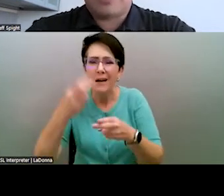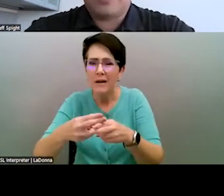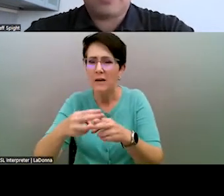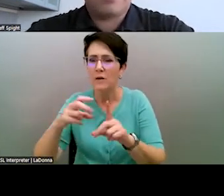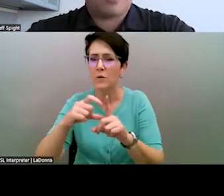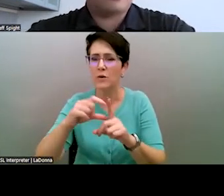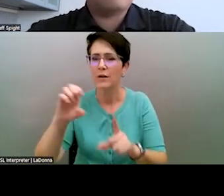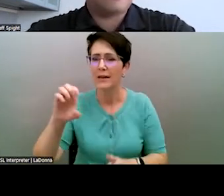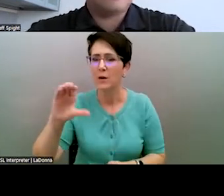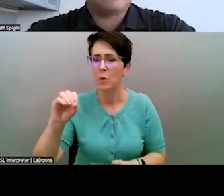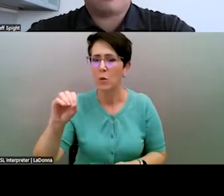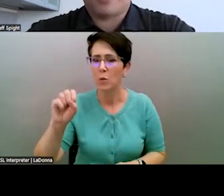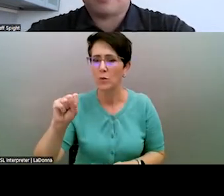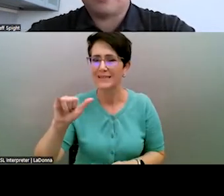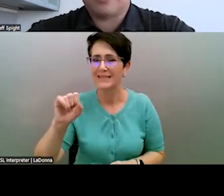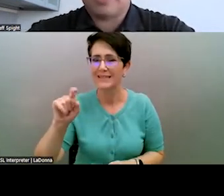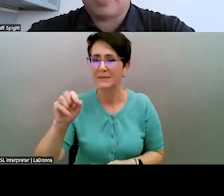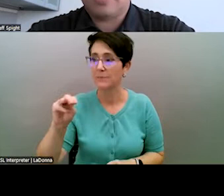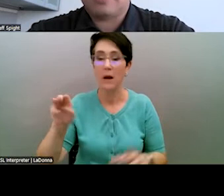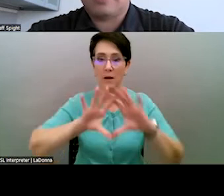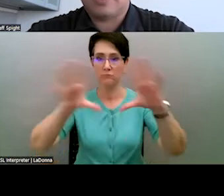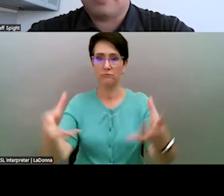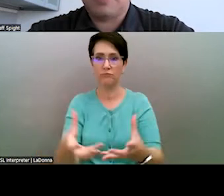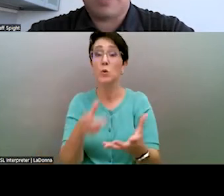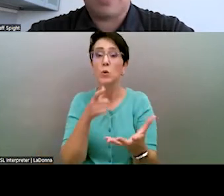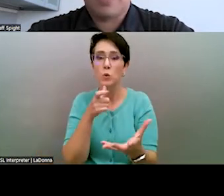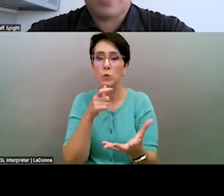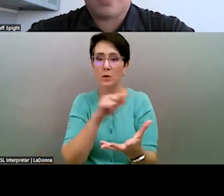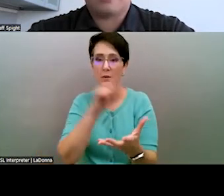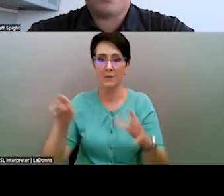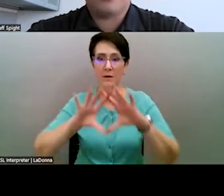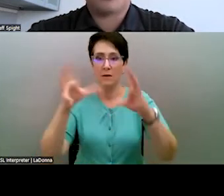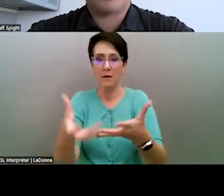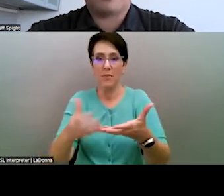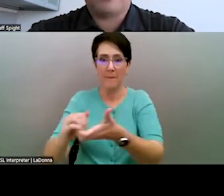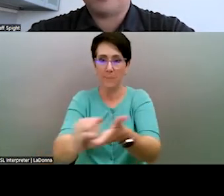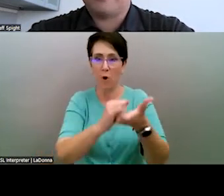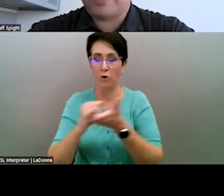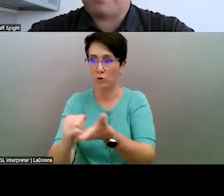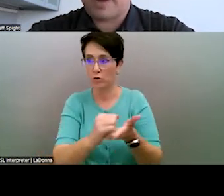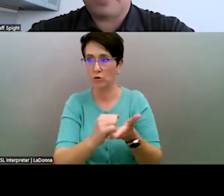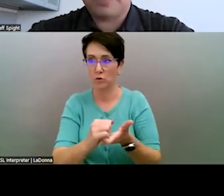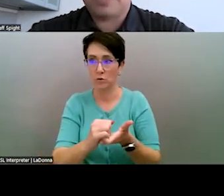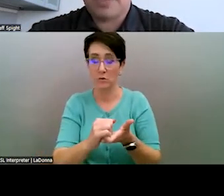WE THINK OF THE PARTNERS. AND THE COMMUNITY. AND, WE NEED TO SOLVE EACH OF THEIR PROBLEMS.